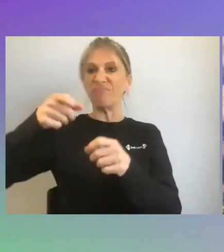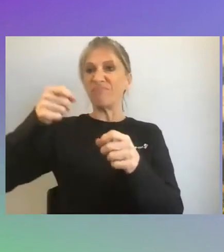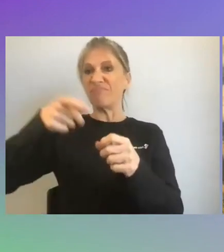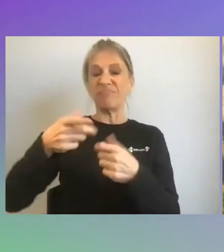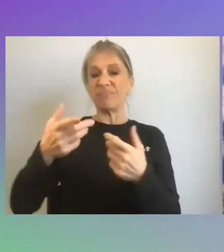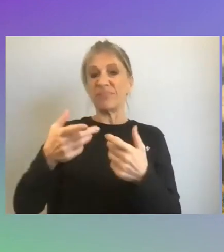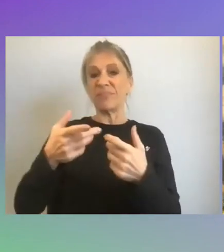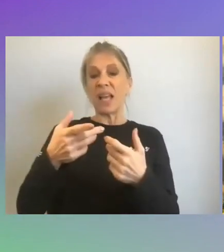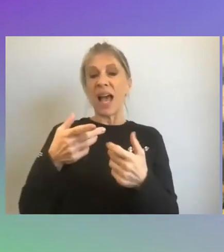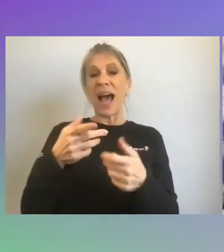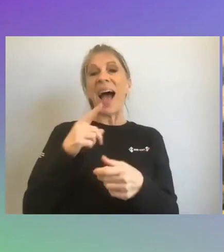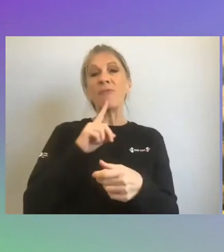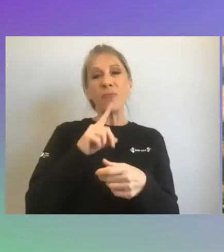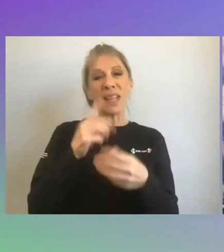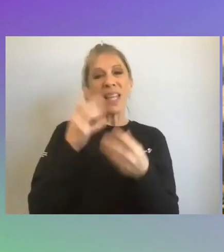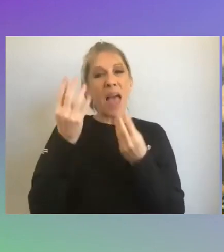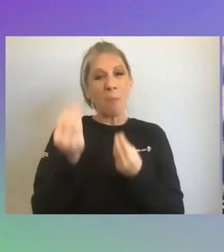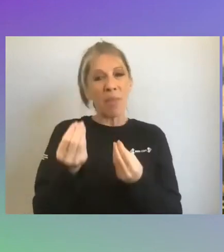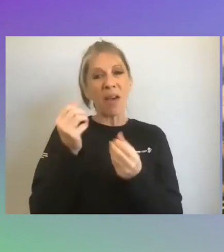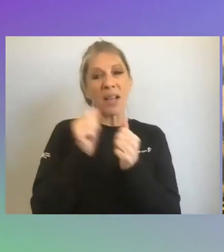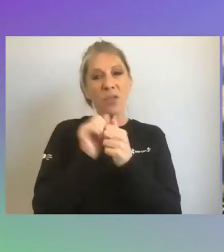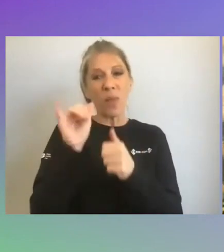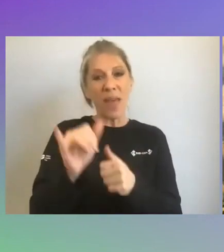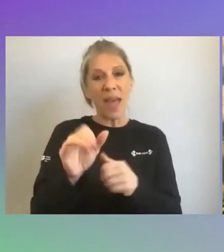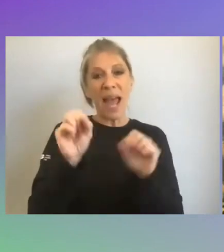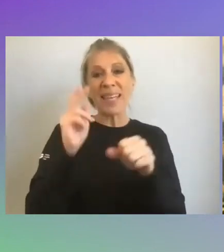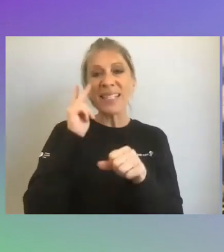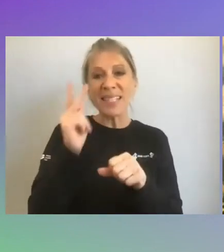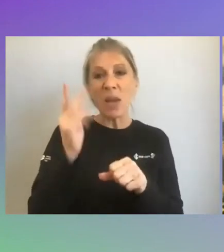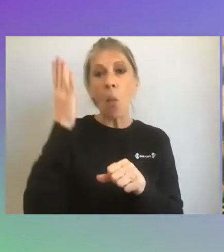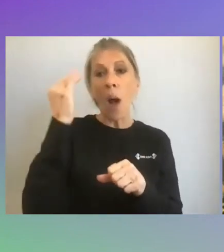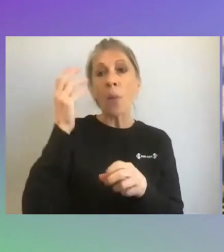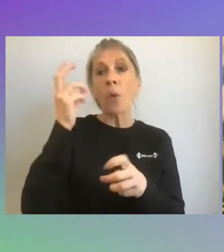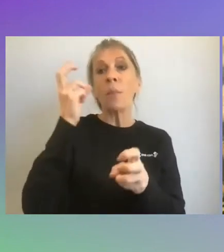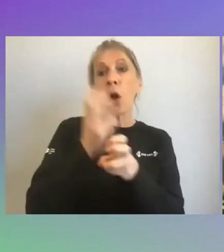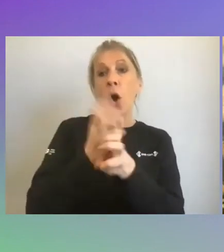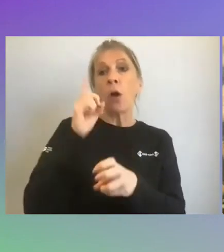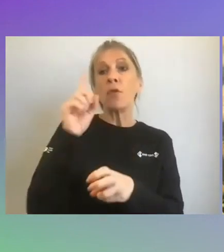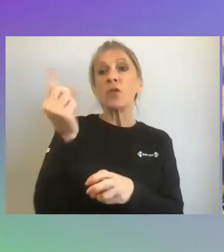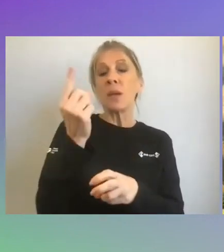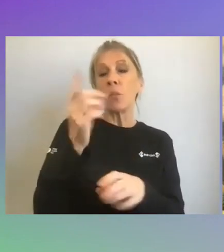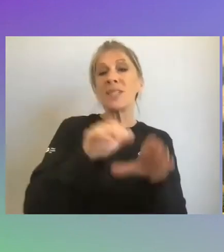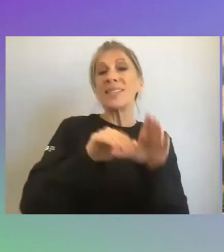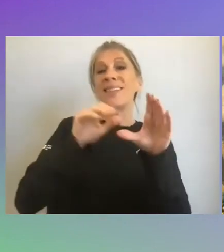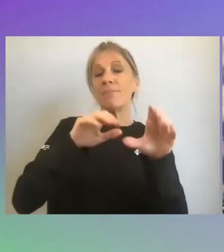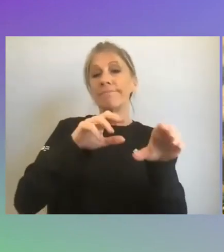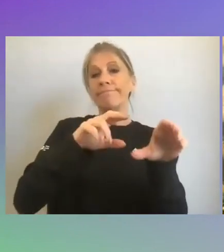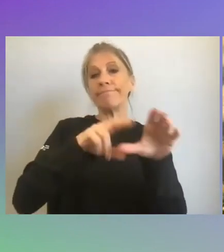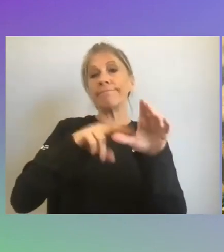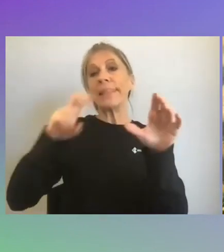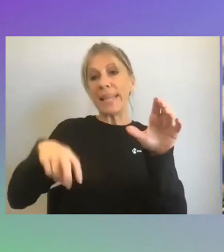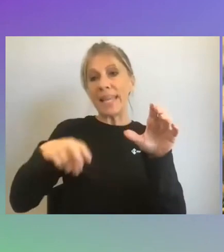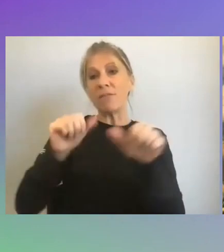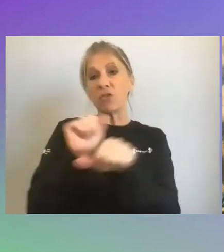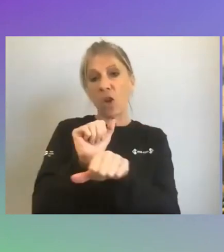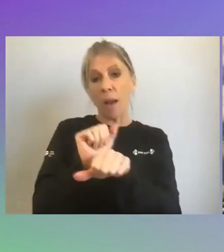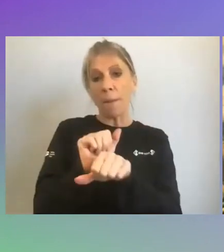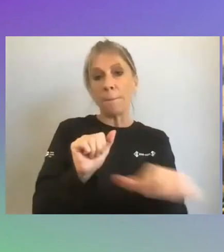empathize with that. And can see why it would be hard for someone to leave a job right? Yeah.